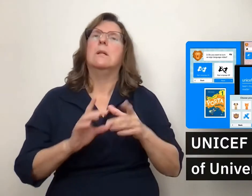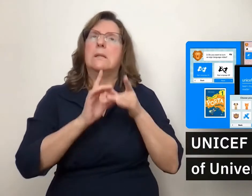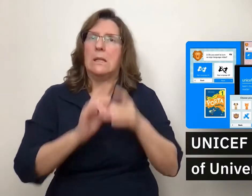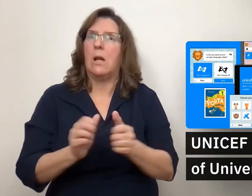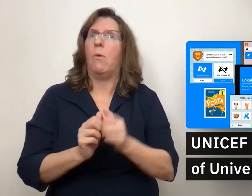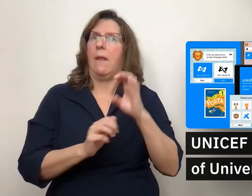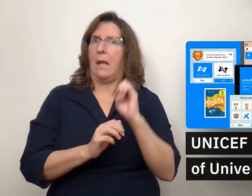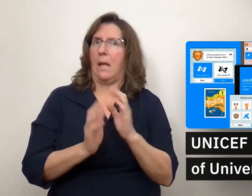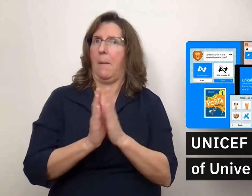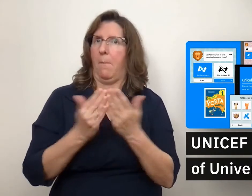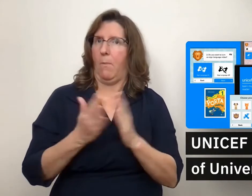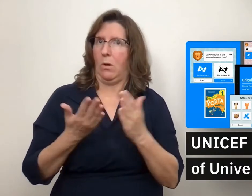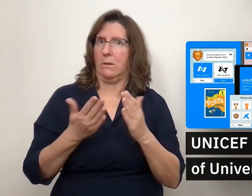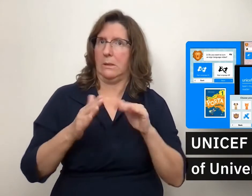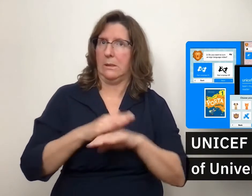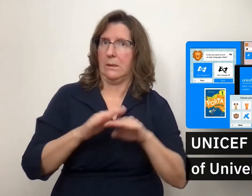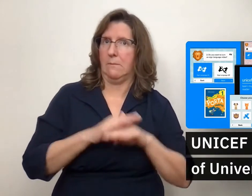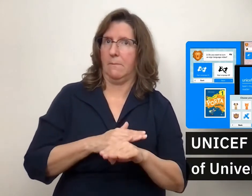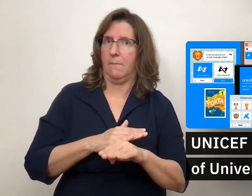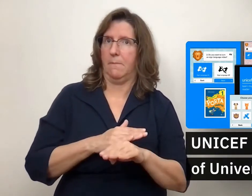when developing accessible e-books.